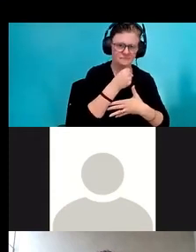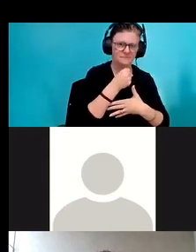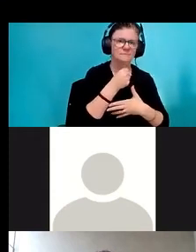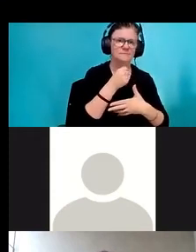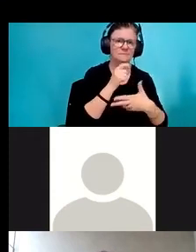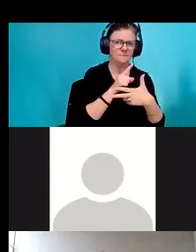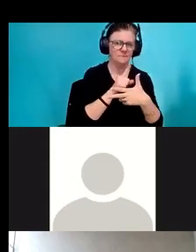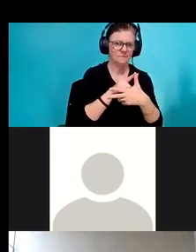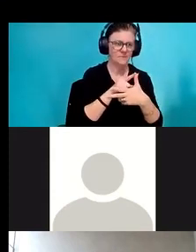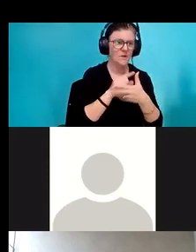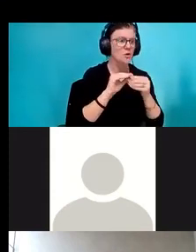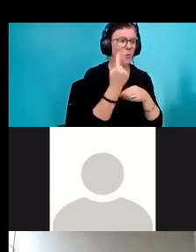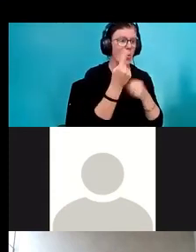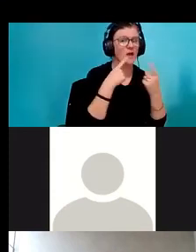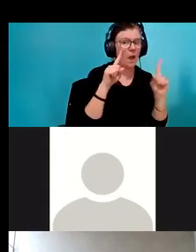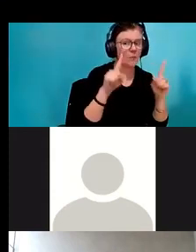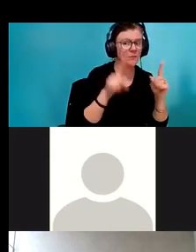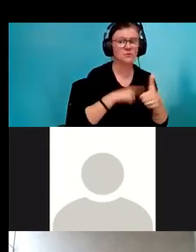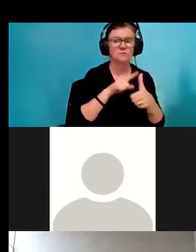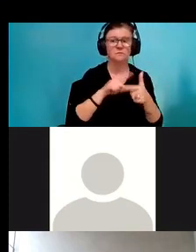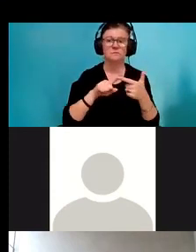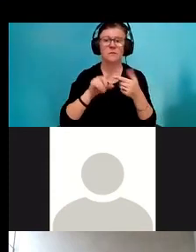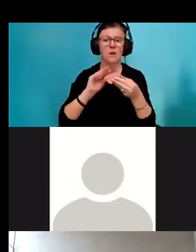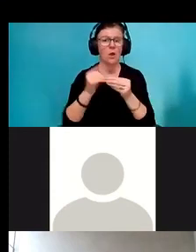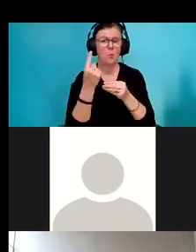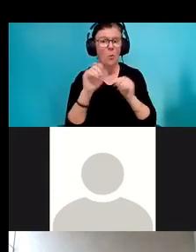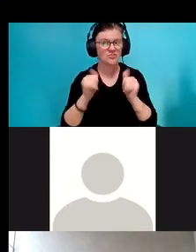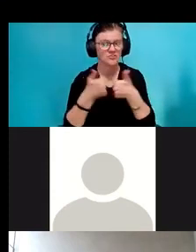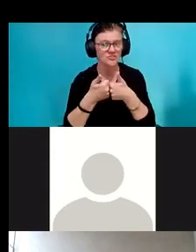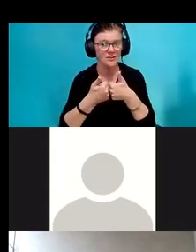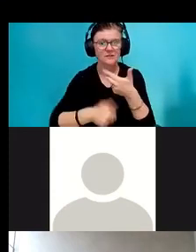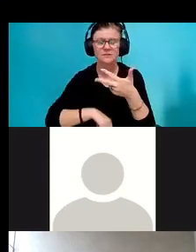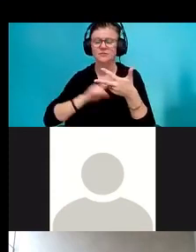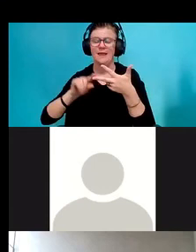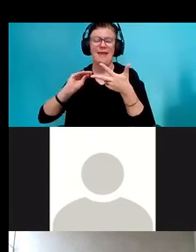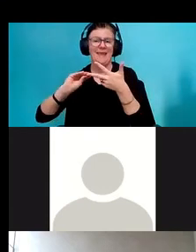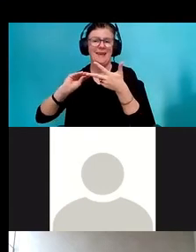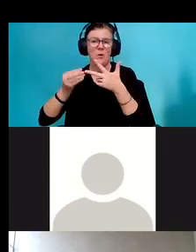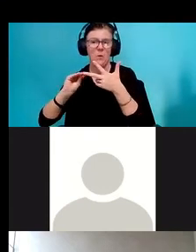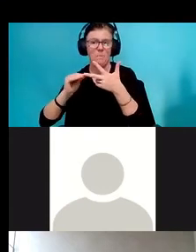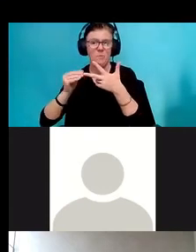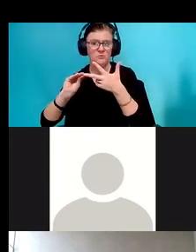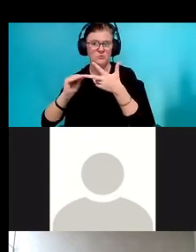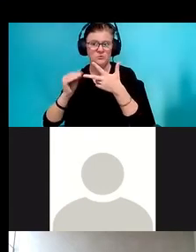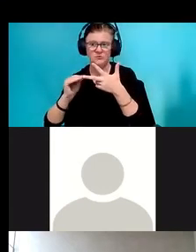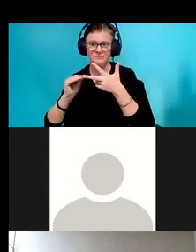biggest accomplishments, biggest challenges, and numbers that are not captured anywhere